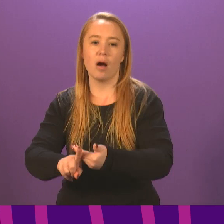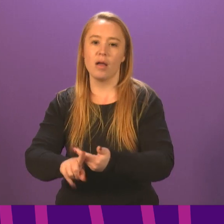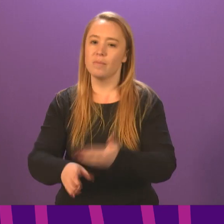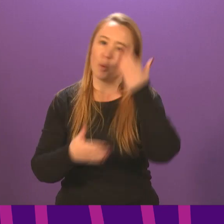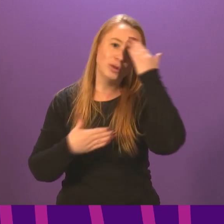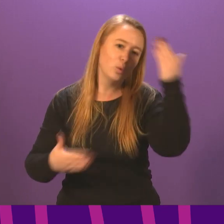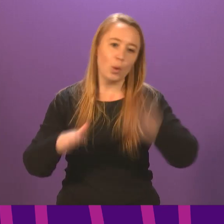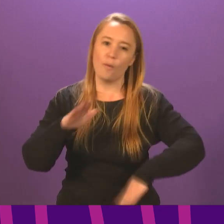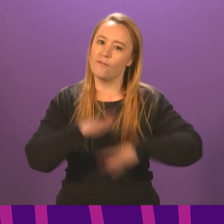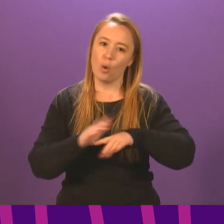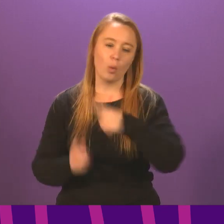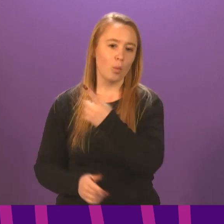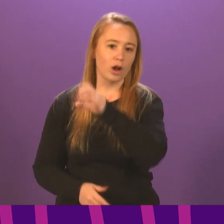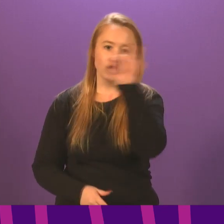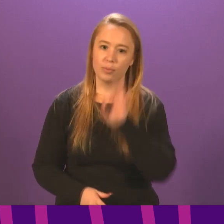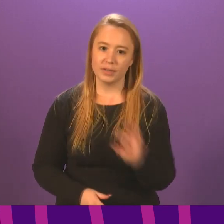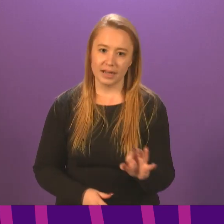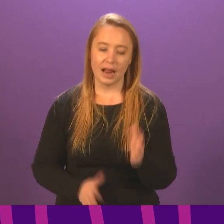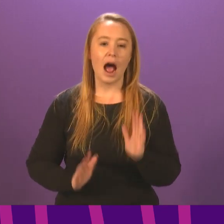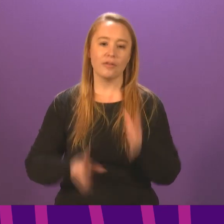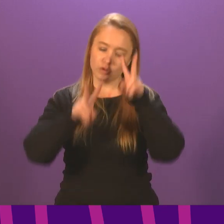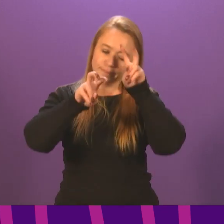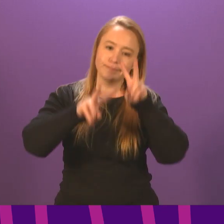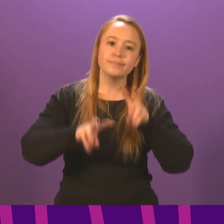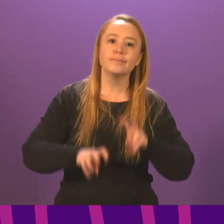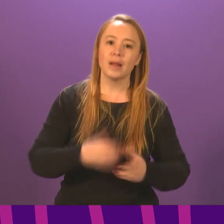It will take further analysis to answer those questions more definitively. I am not going